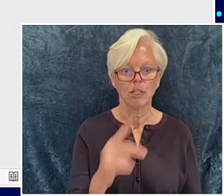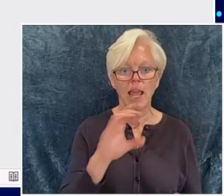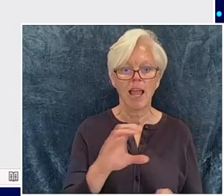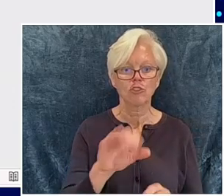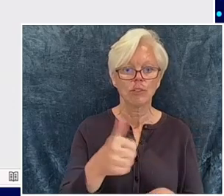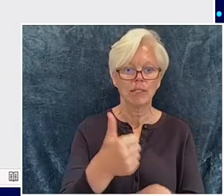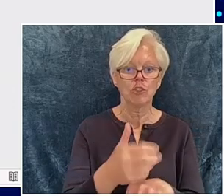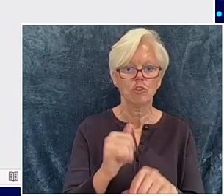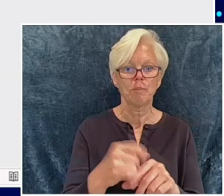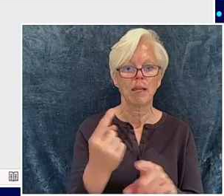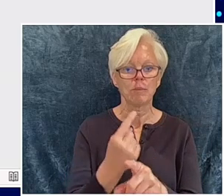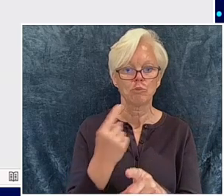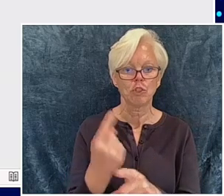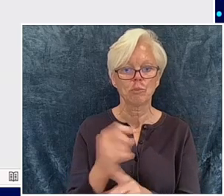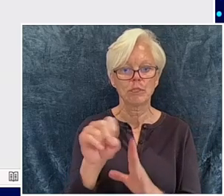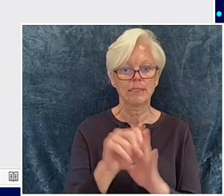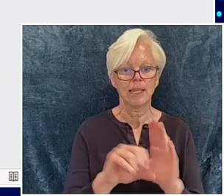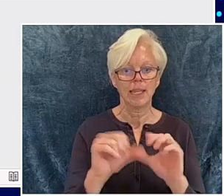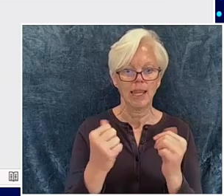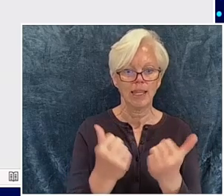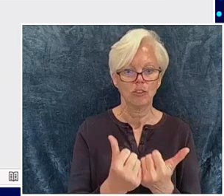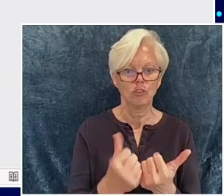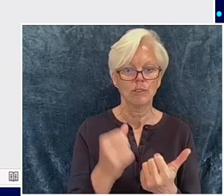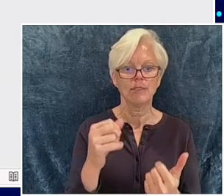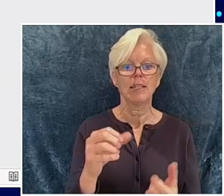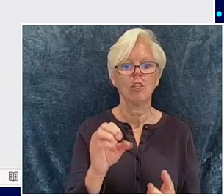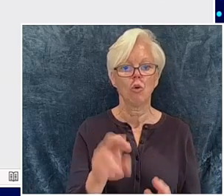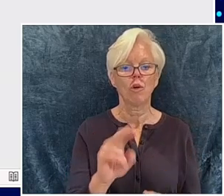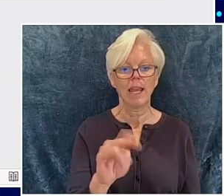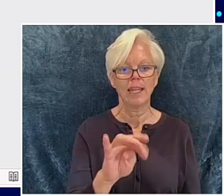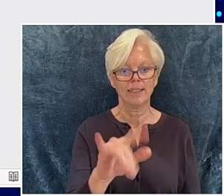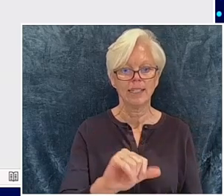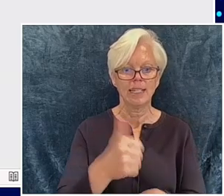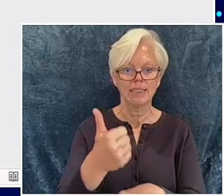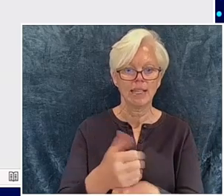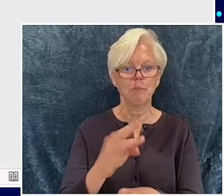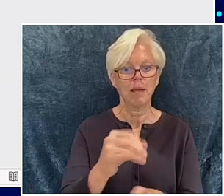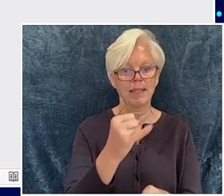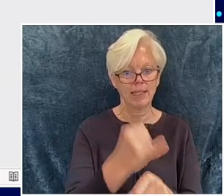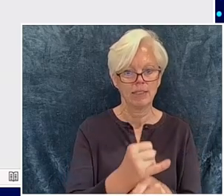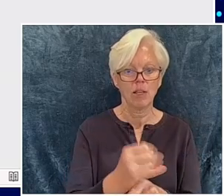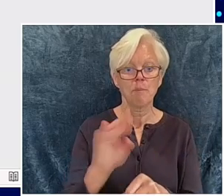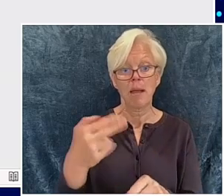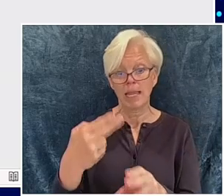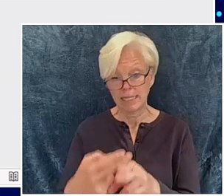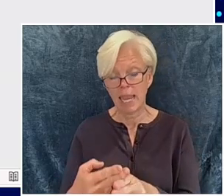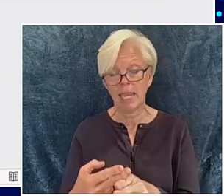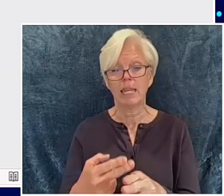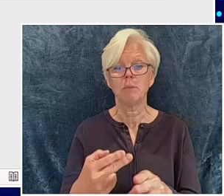institution and that we still have- we